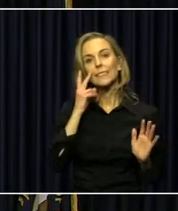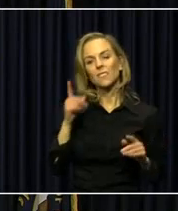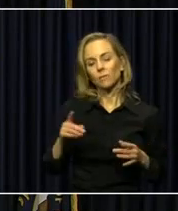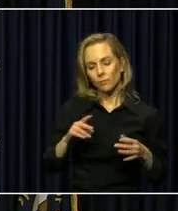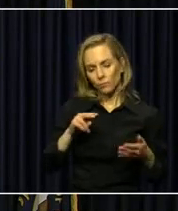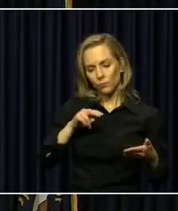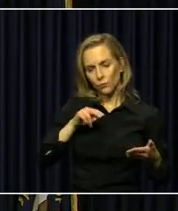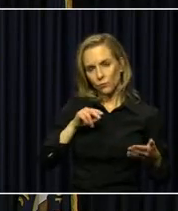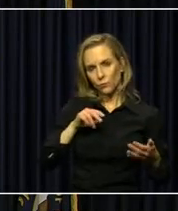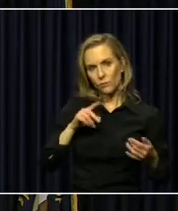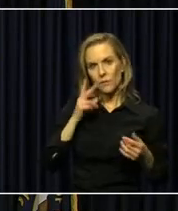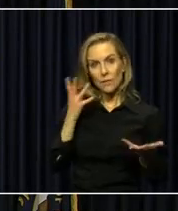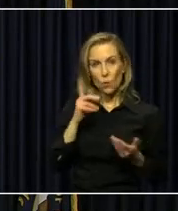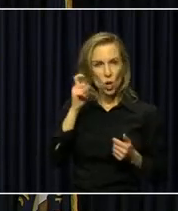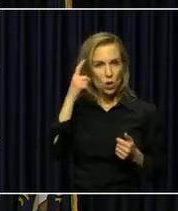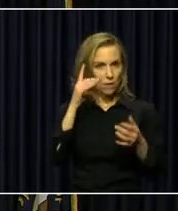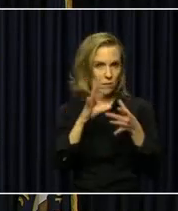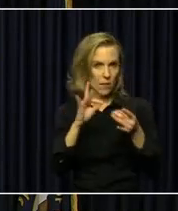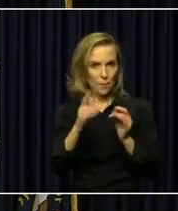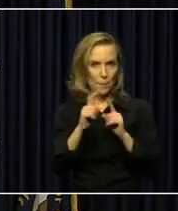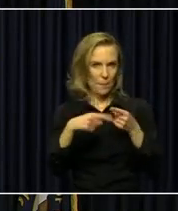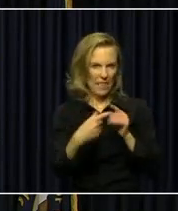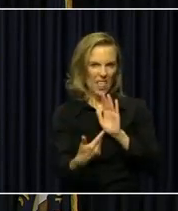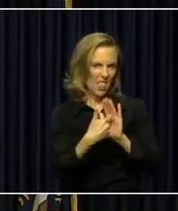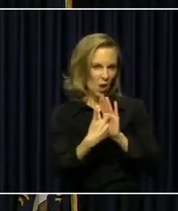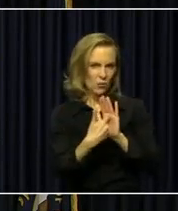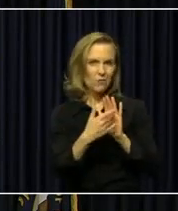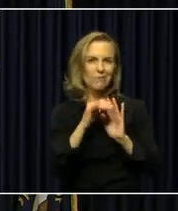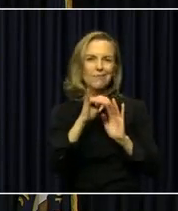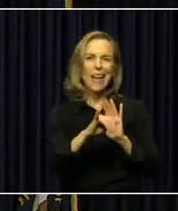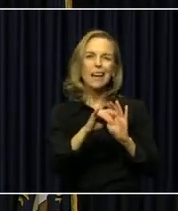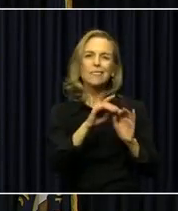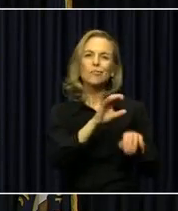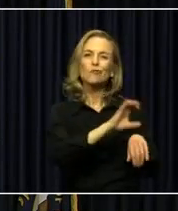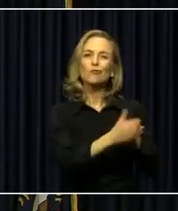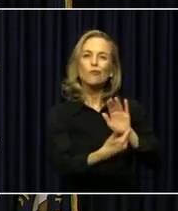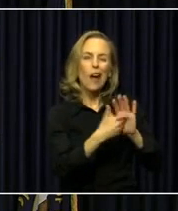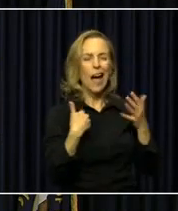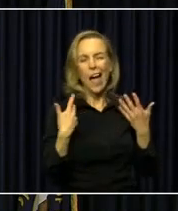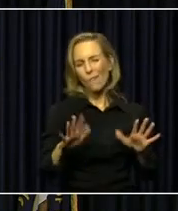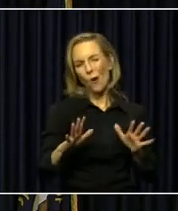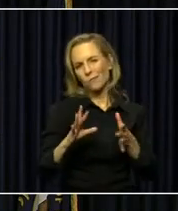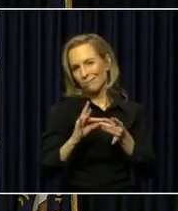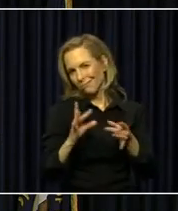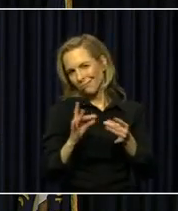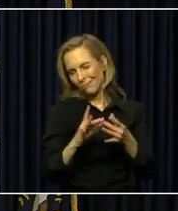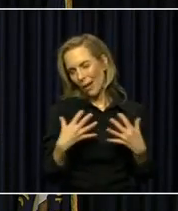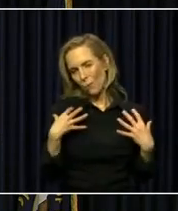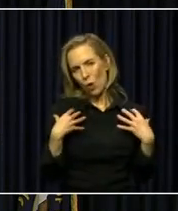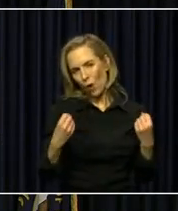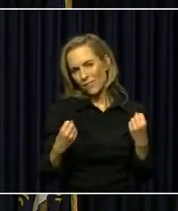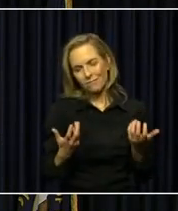COMPLEX WE HAVE PEOPLE CALLING SAYING THERE ARE FOUR PEOPLE IN